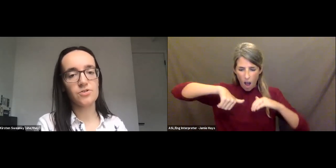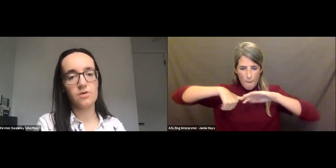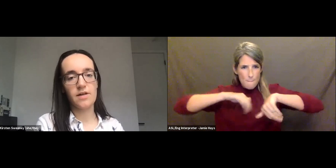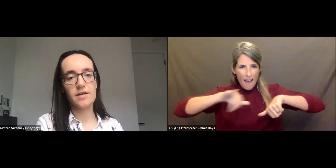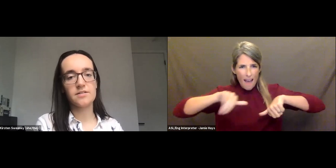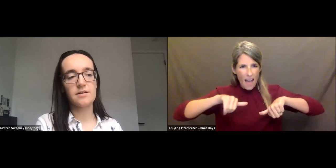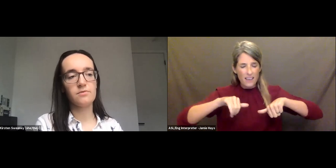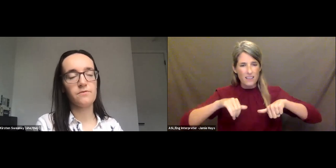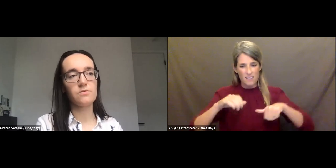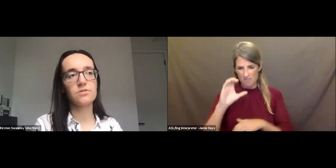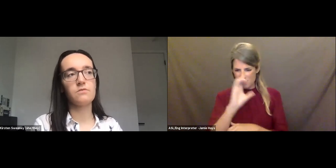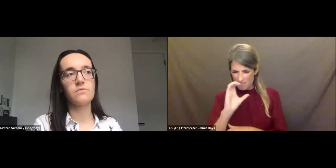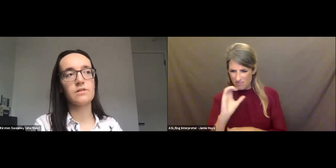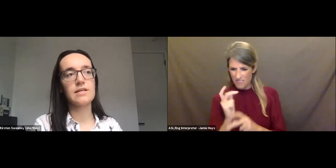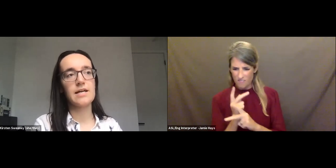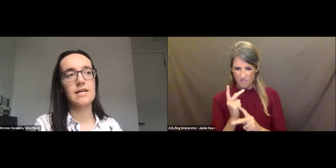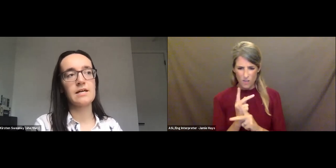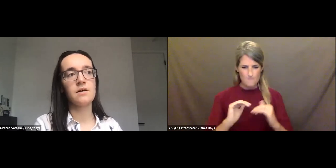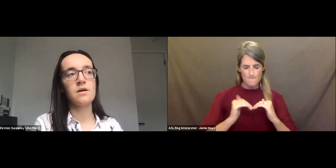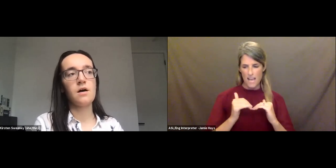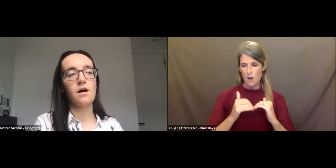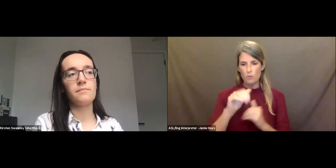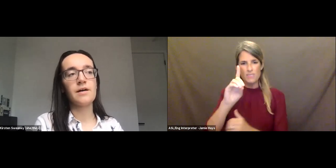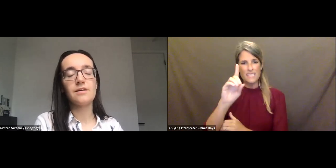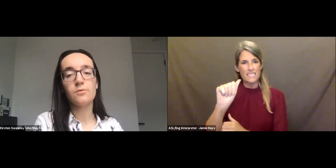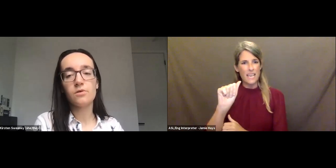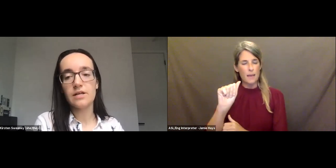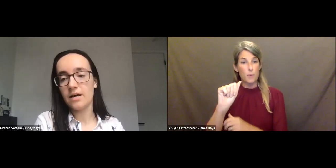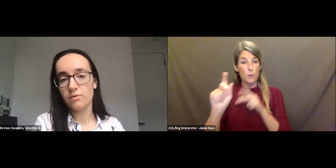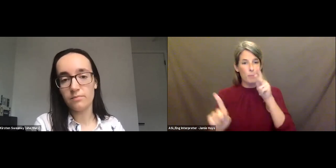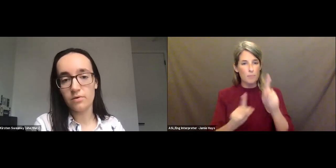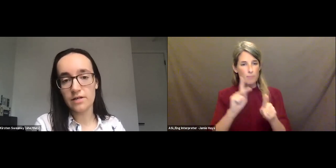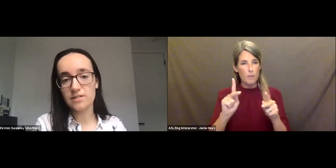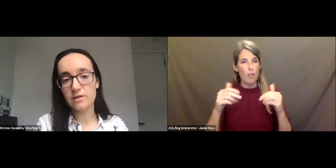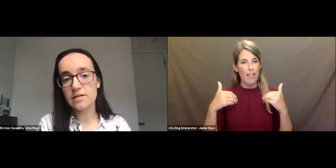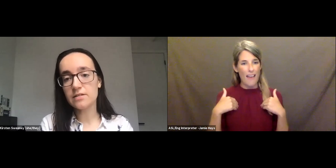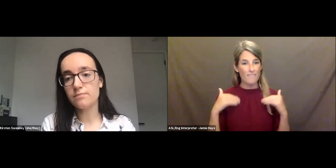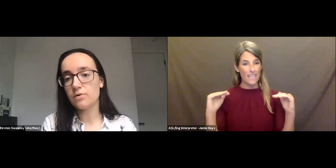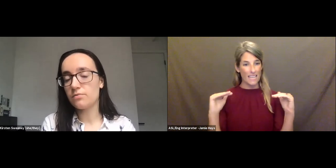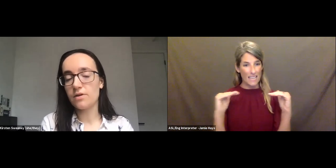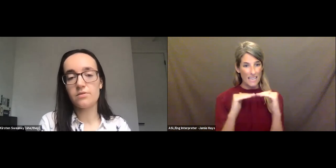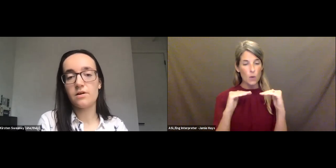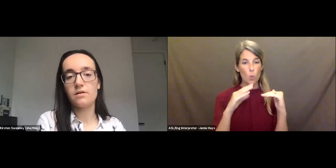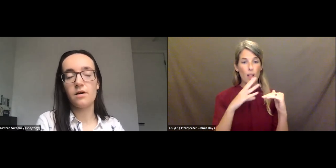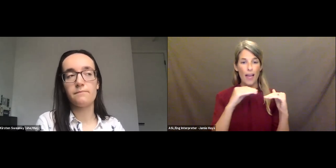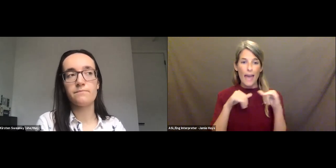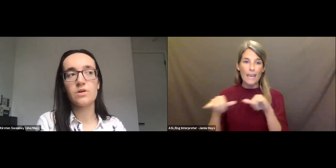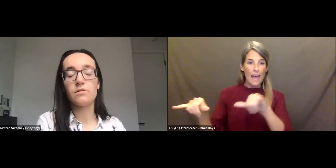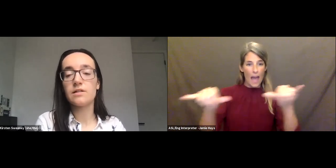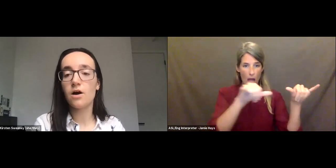sure that disabled folks are really getting an equal and equitable experience, whether they're, you know, in the